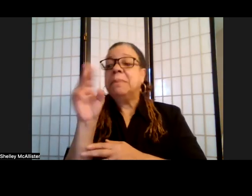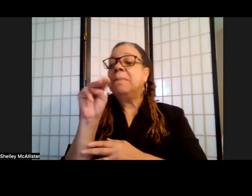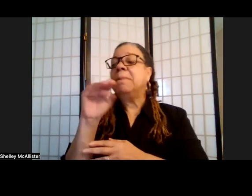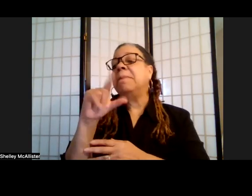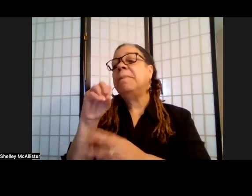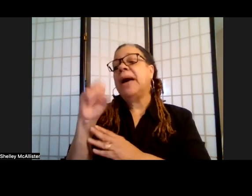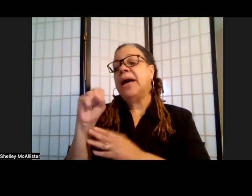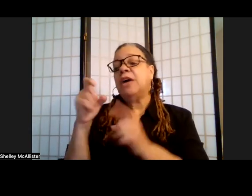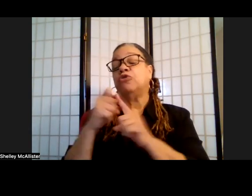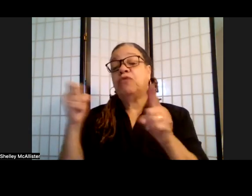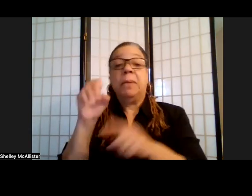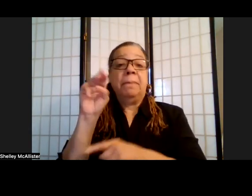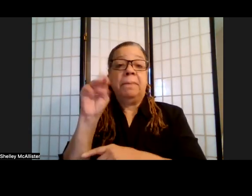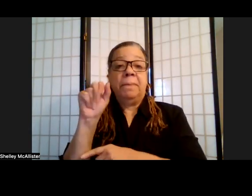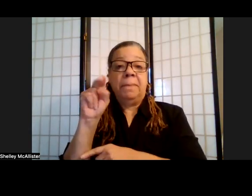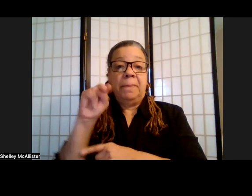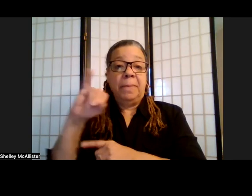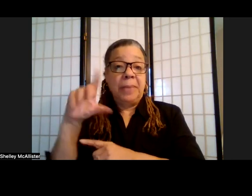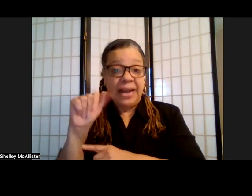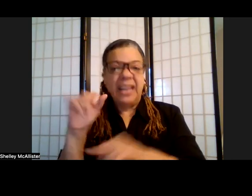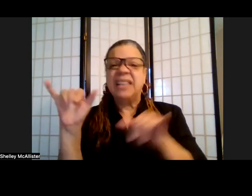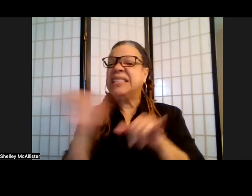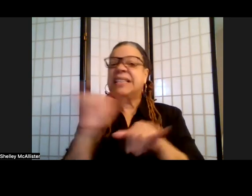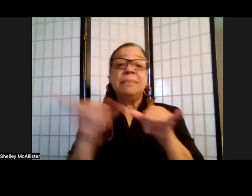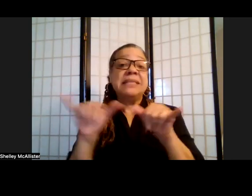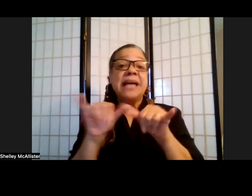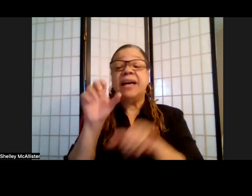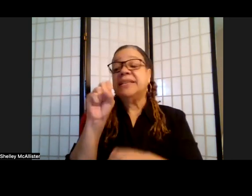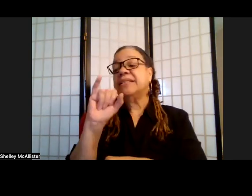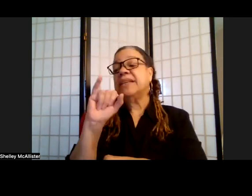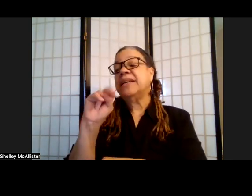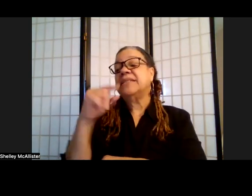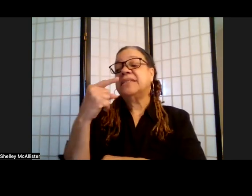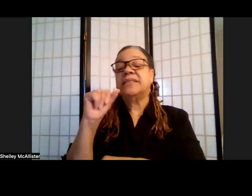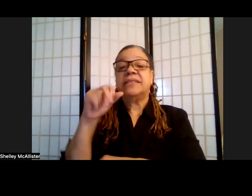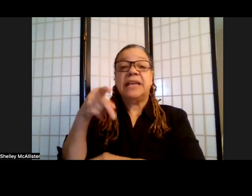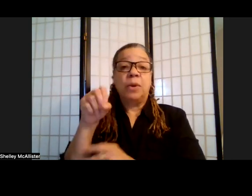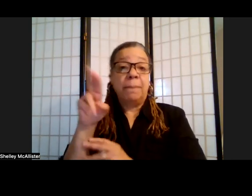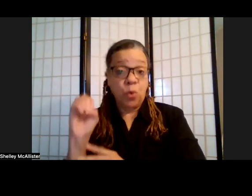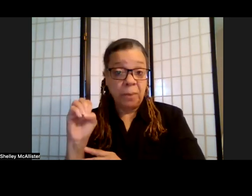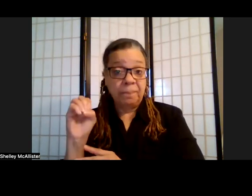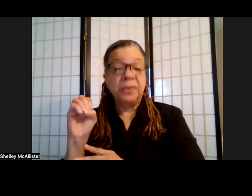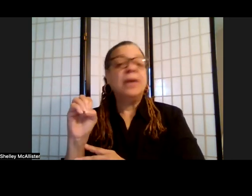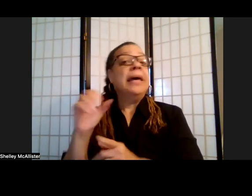By the time Holmes arrived, the war in Vietnam was raging full, and the bay had been transformed. It was not just a Naval Station